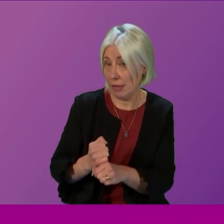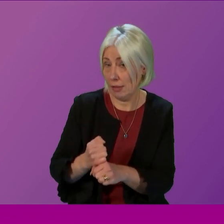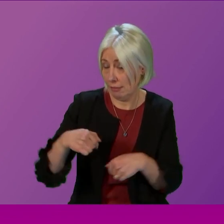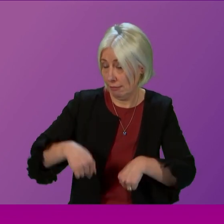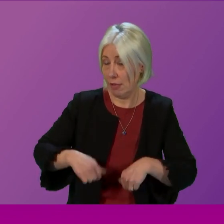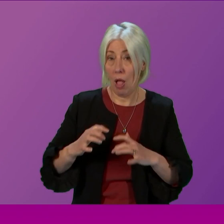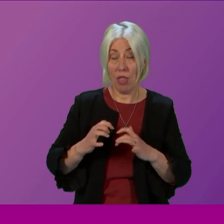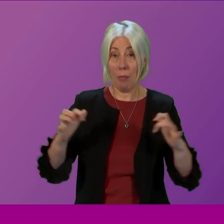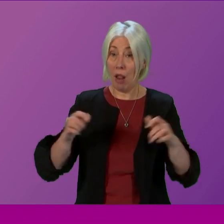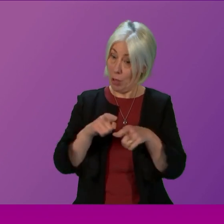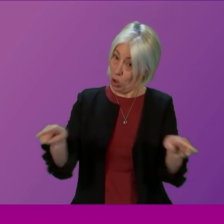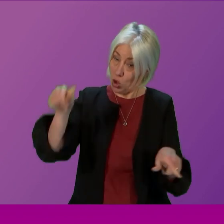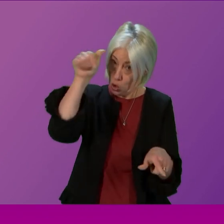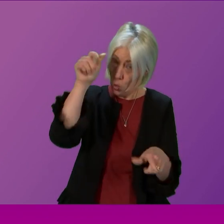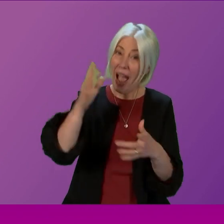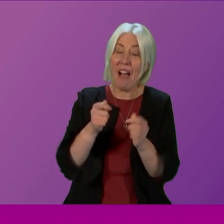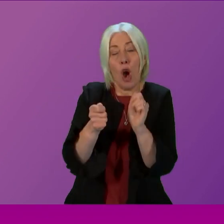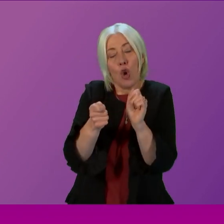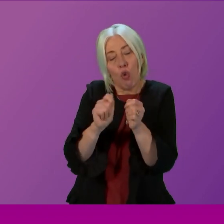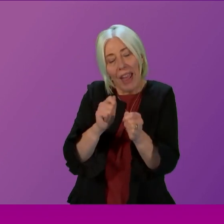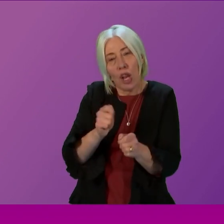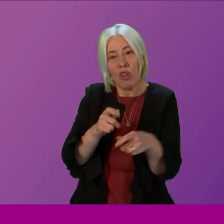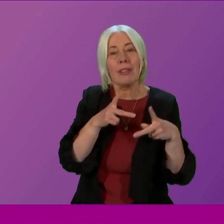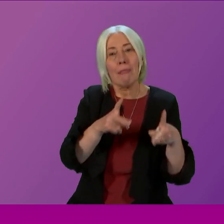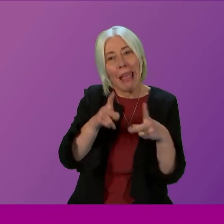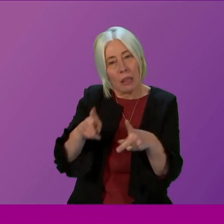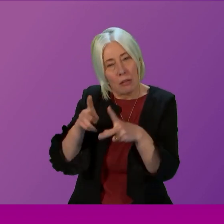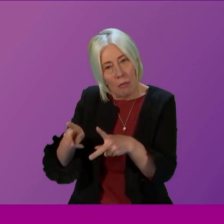As all members know, the Parliament has a corrections mechanism that enables any member